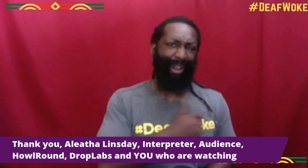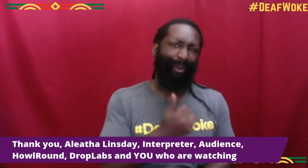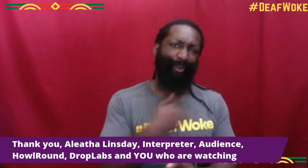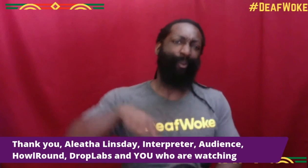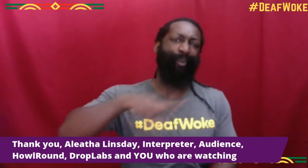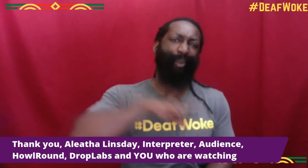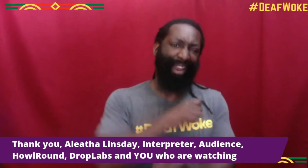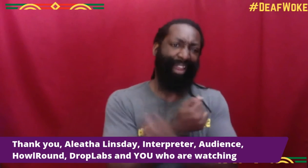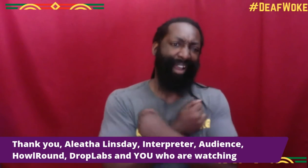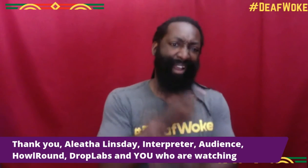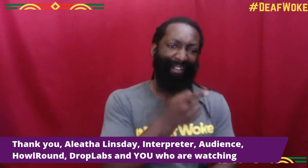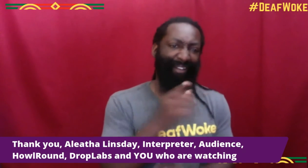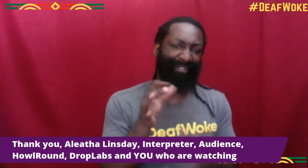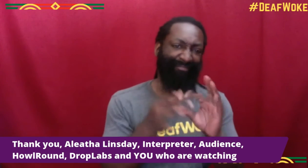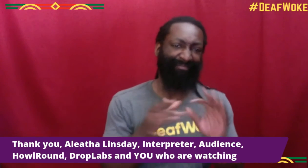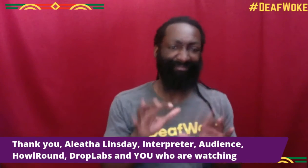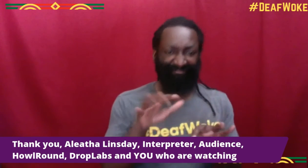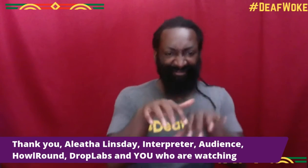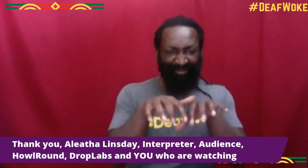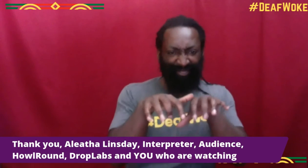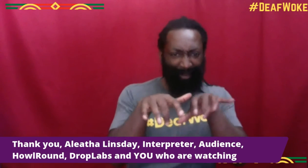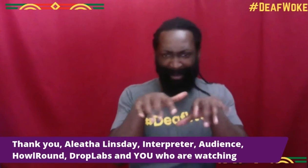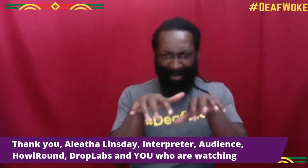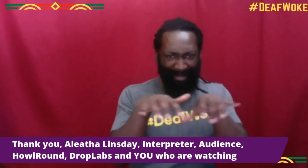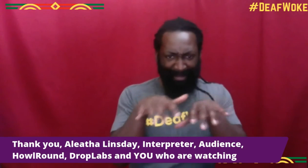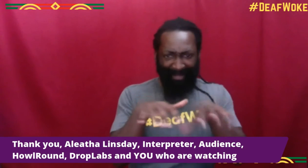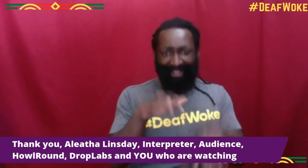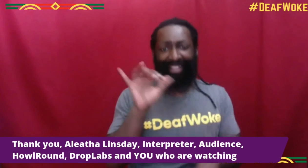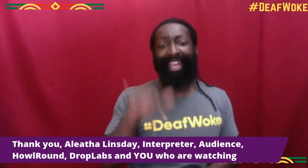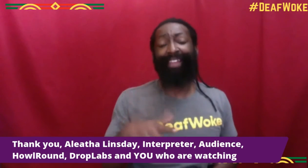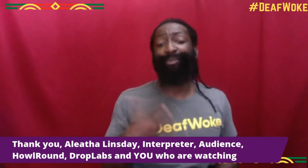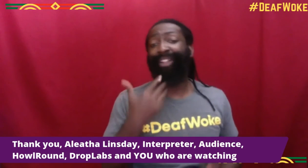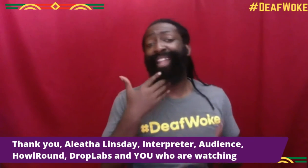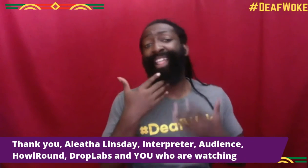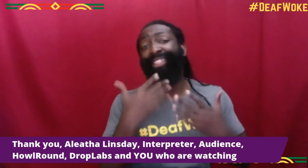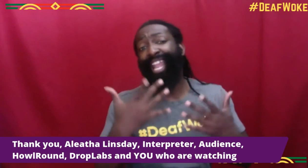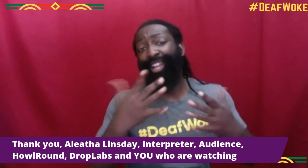Thank you so much she's loyal and her hands were on fire.